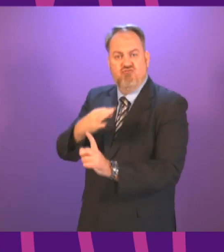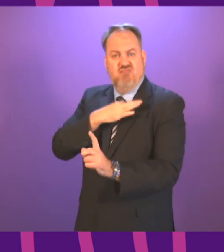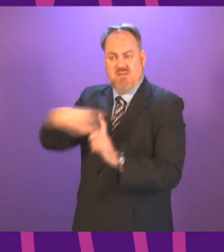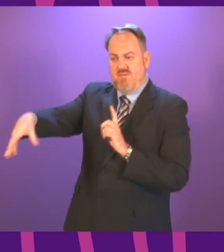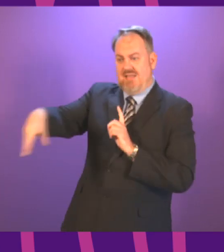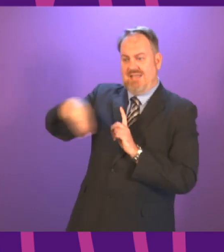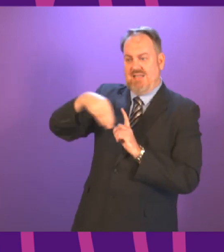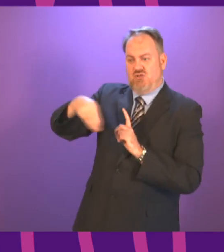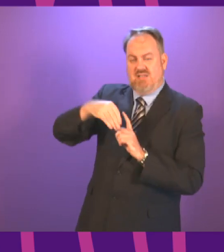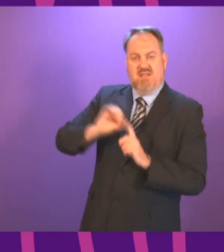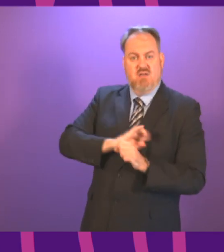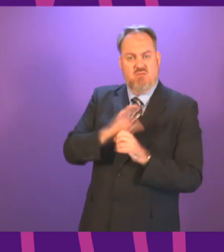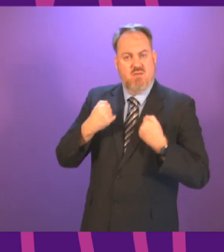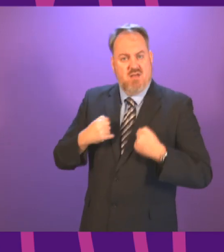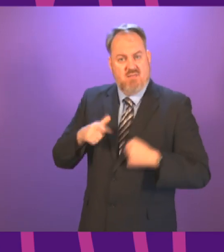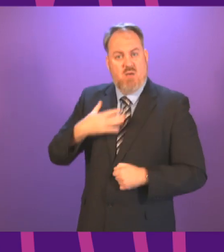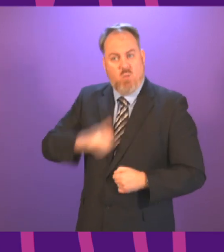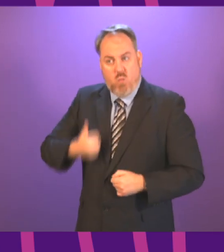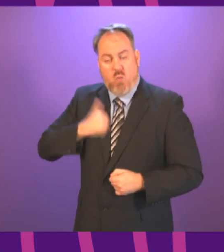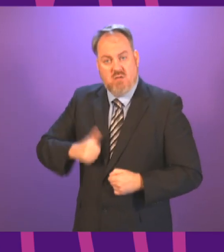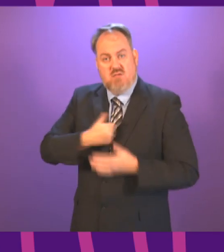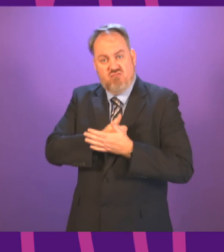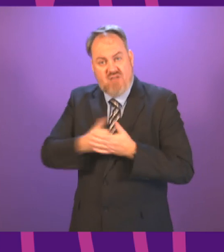have a higher risk of exposure to Covid.